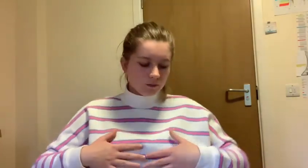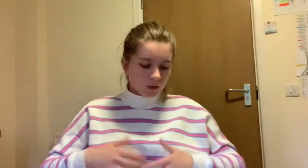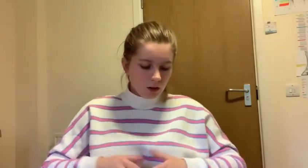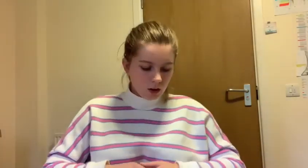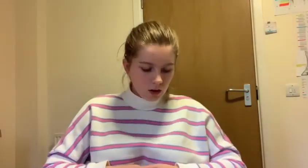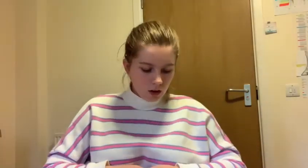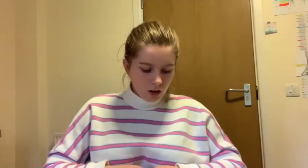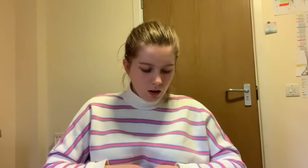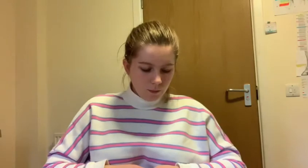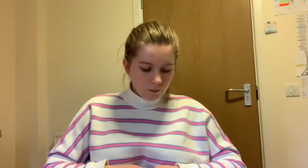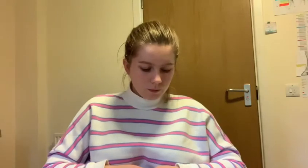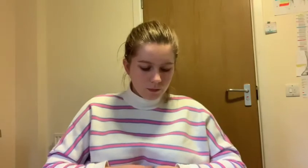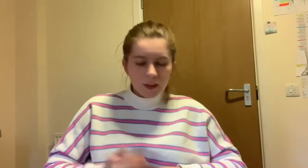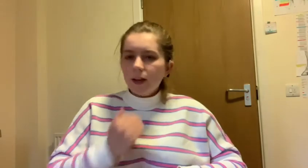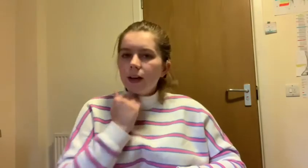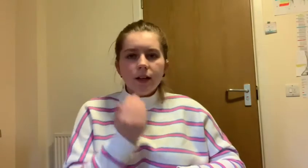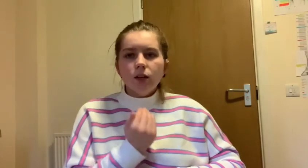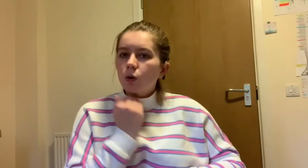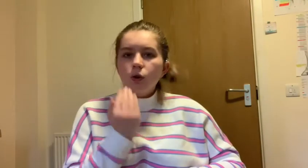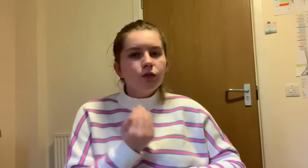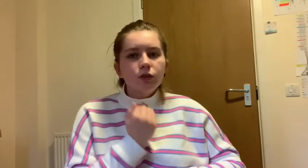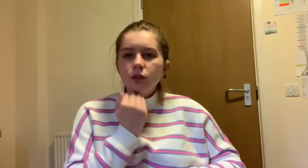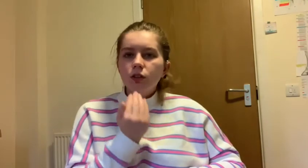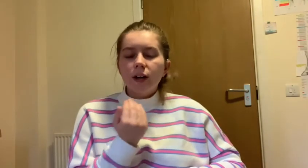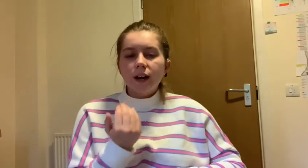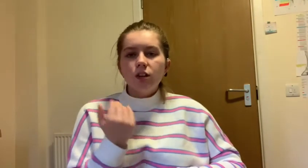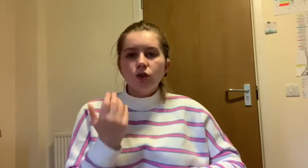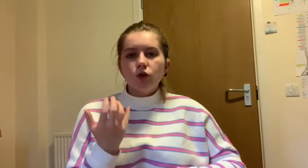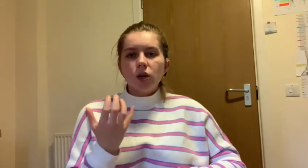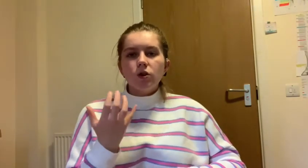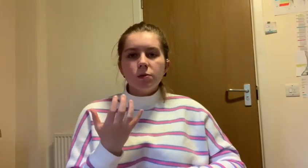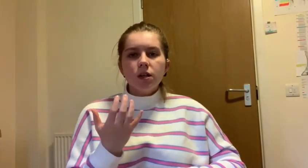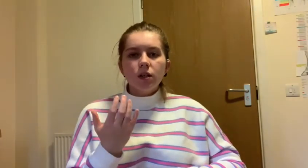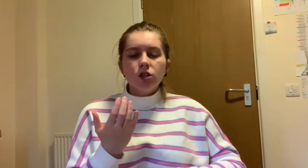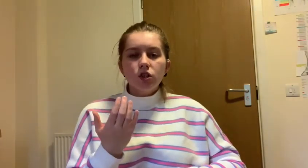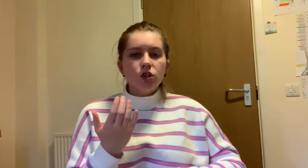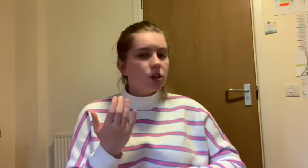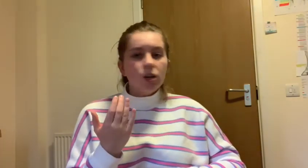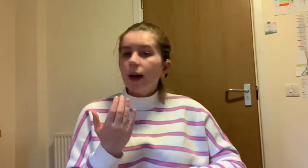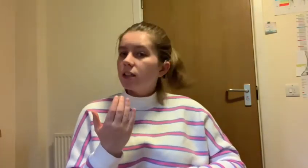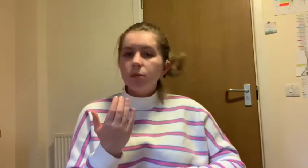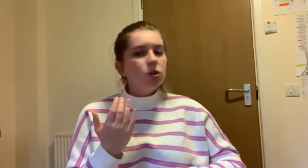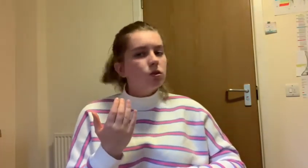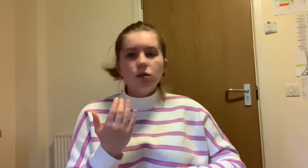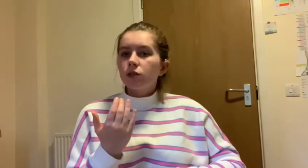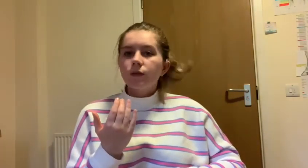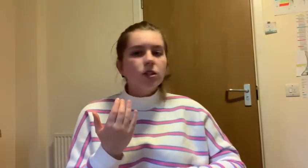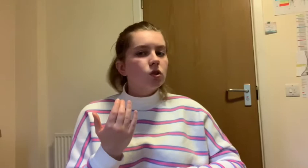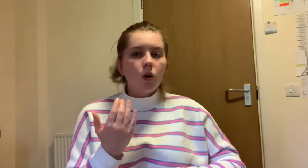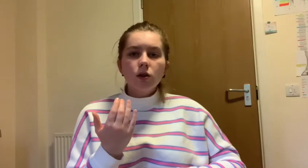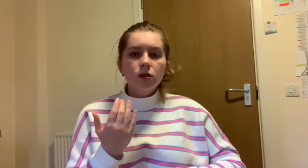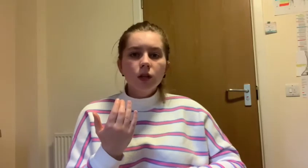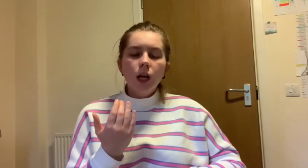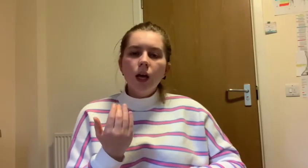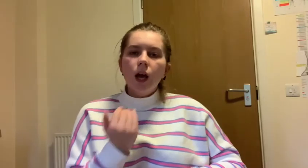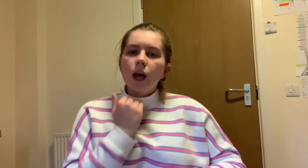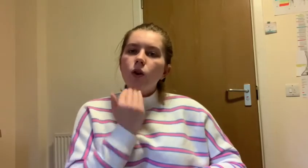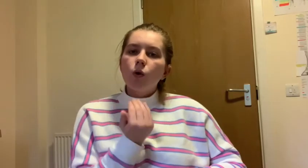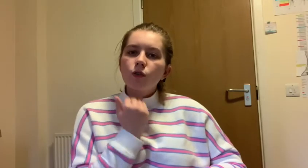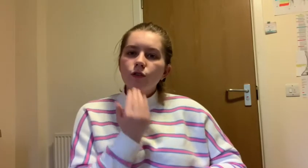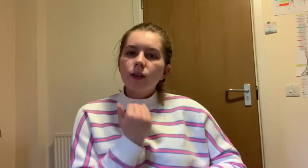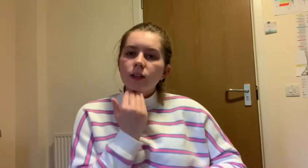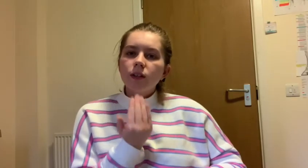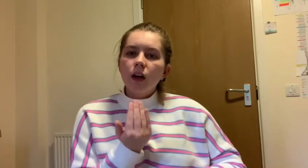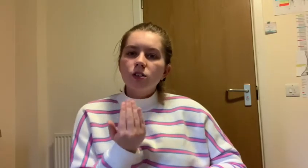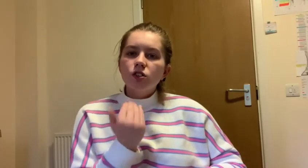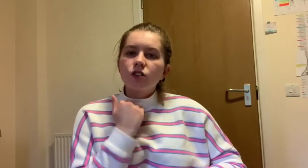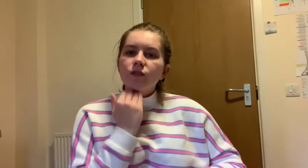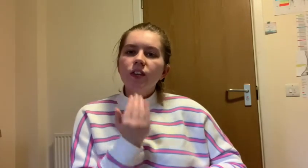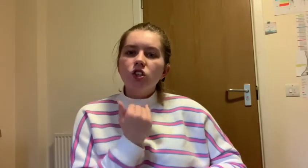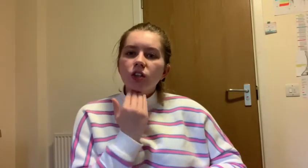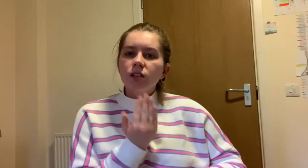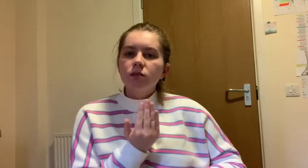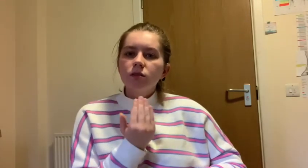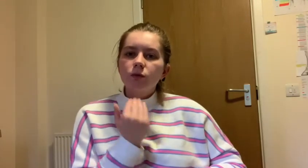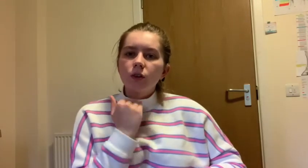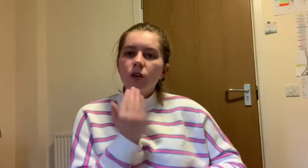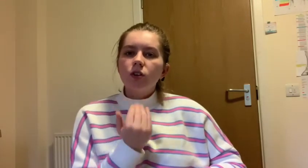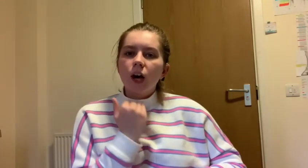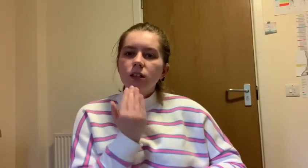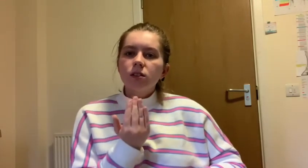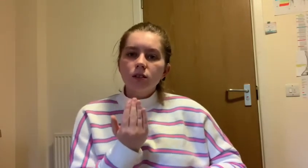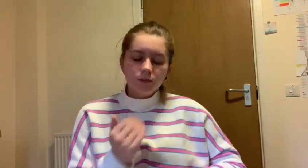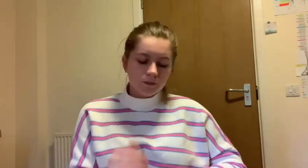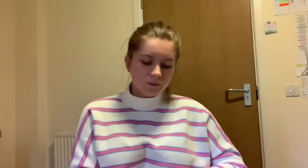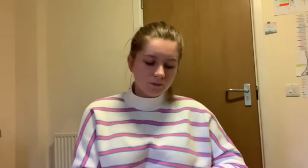"ain't enough" again you're trying not to be English so you're shaking your head so something is "not", "enough" is that. So you just flick your chin. Do that with your hands.